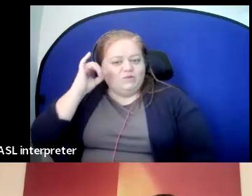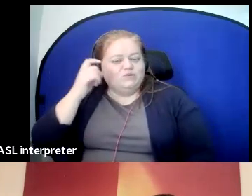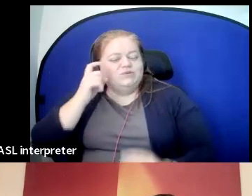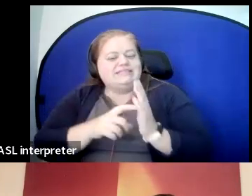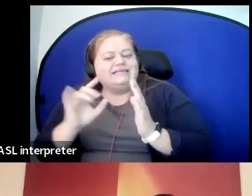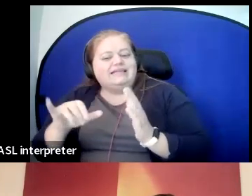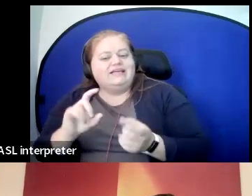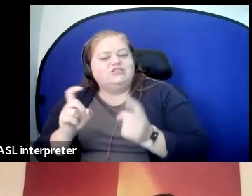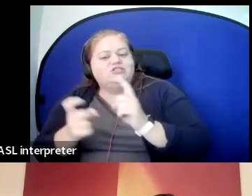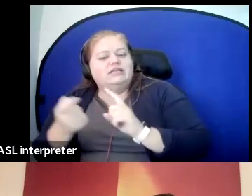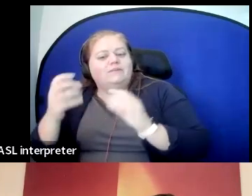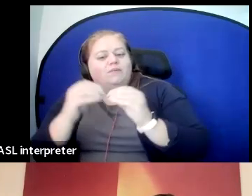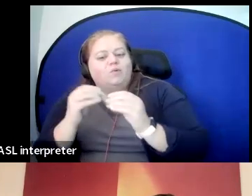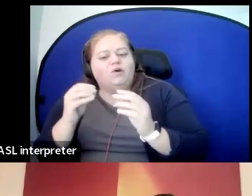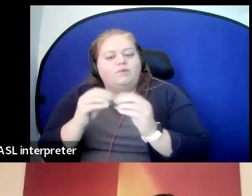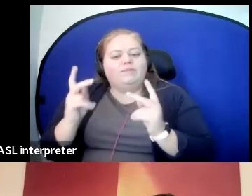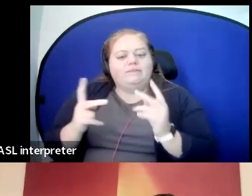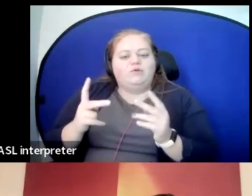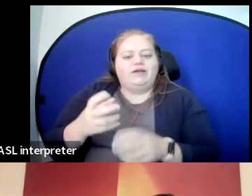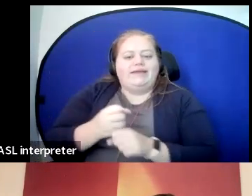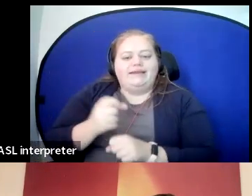More people are getting Android phone or Google phone.